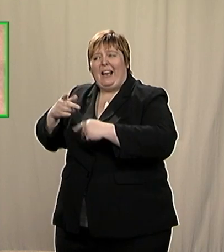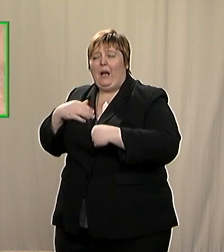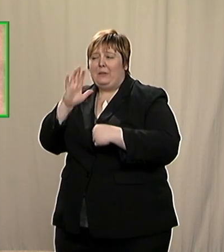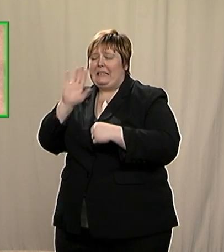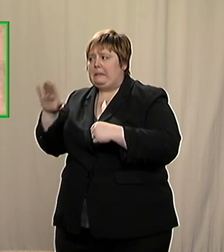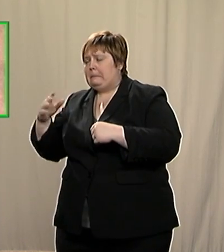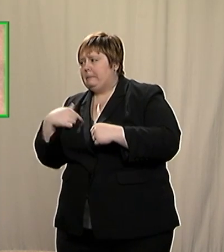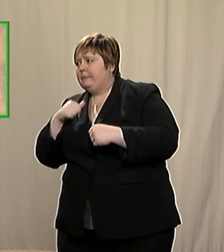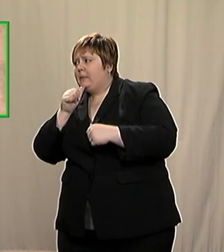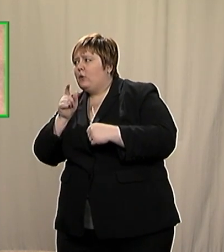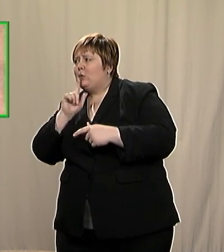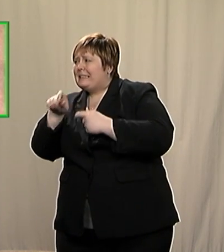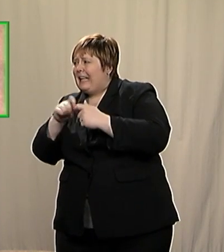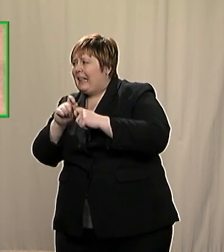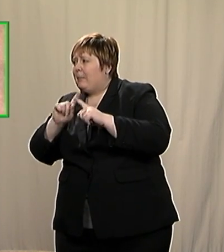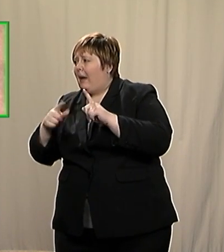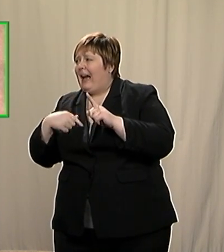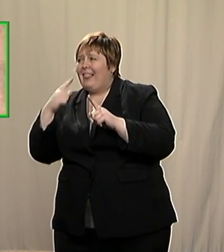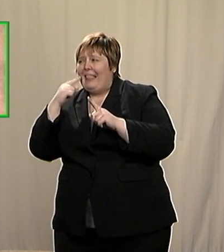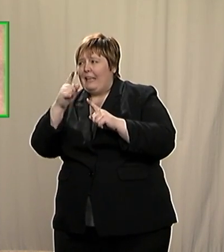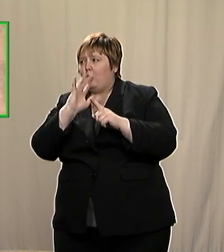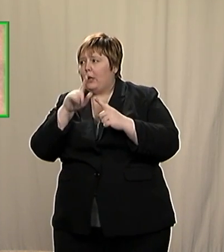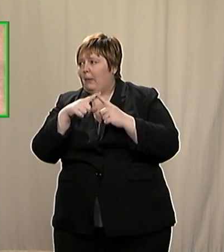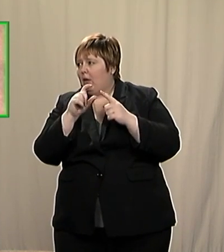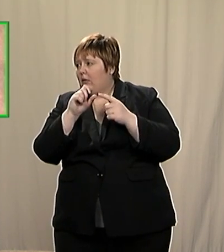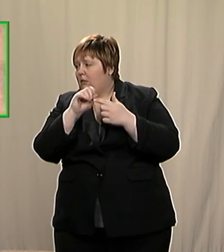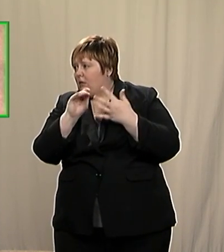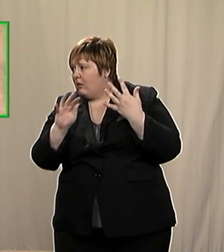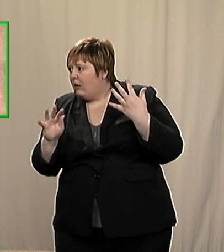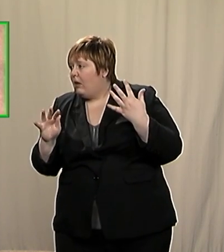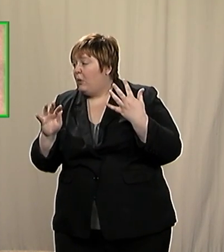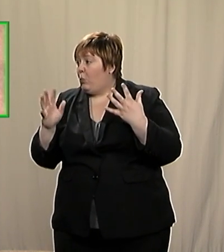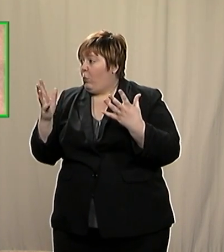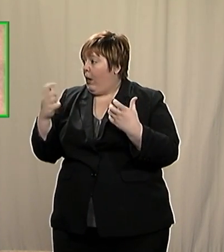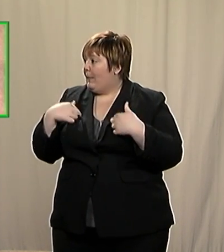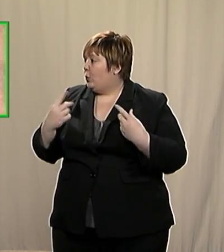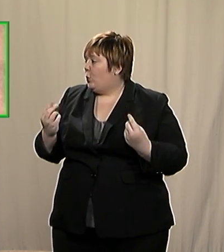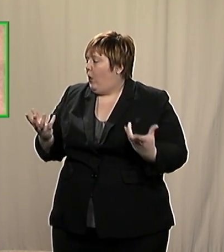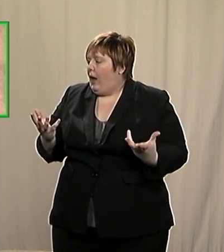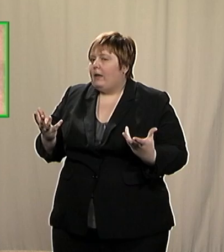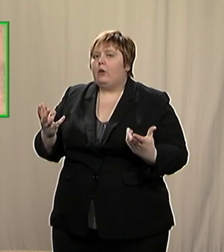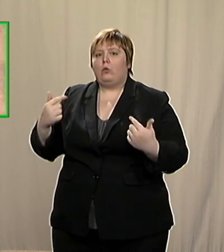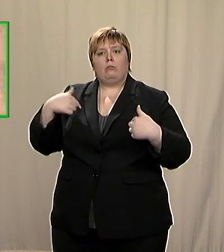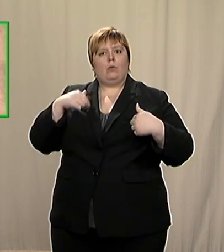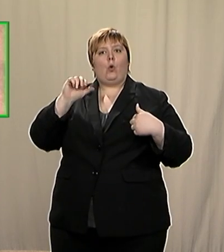Would you like me to clarify or what would you like me to do? Notice these are authored statements. I'm speaking as myself.